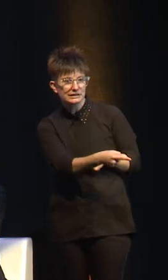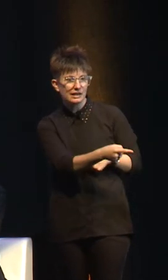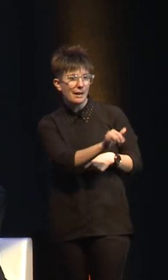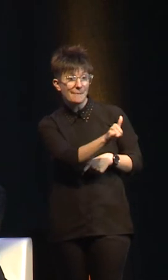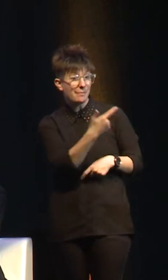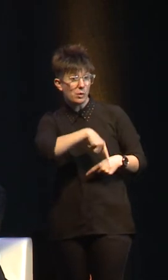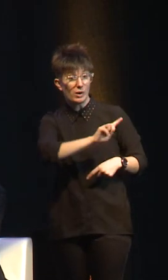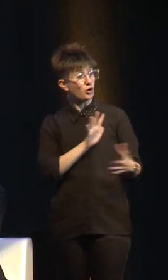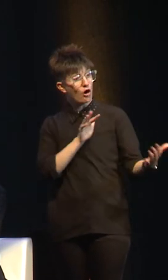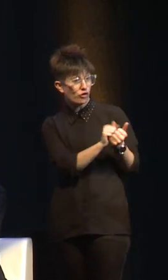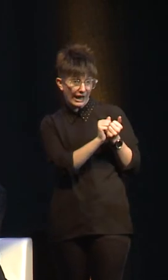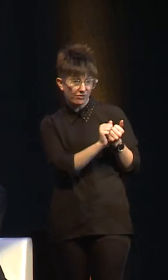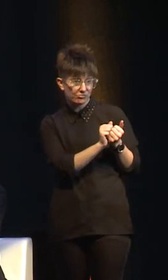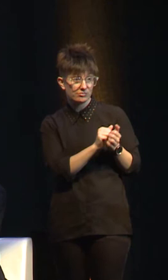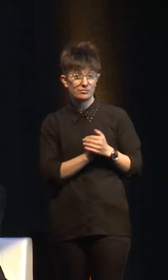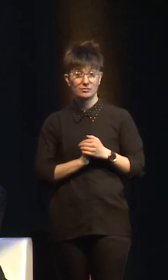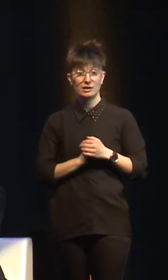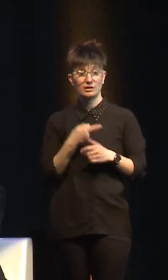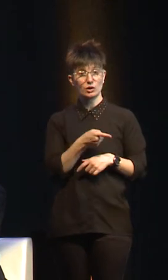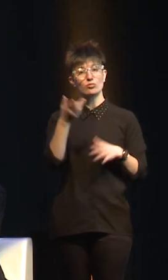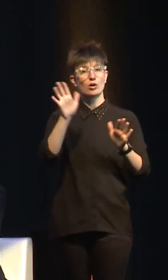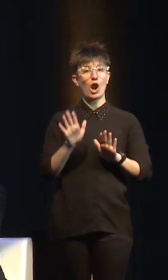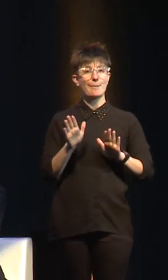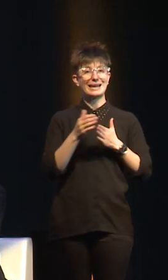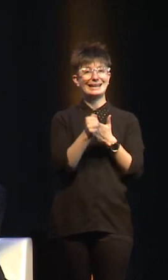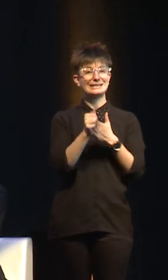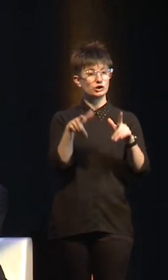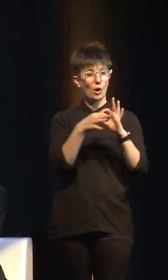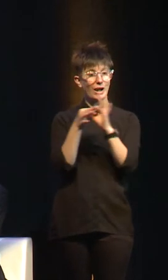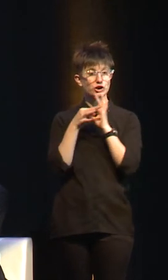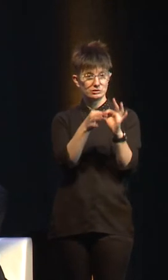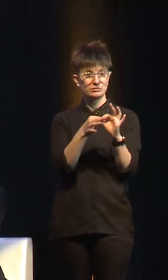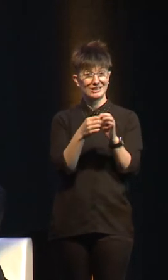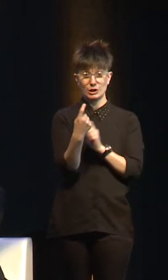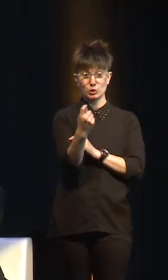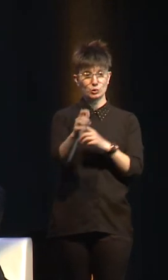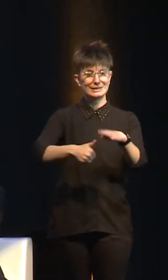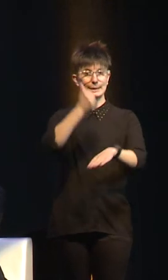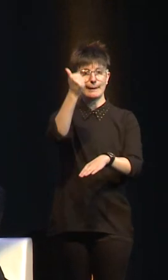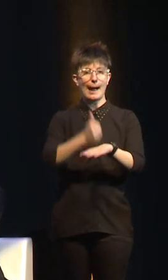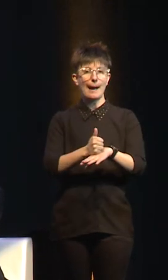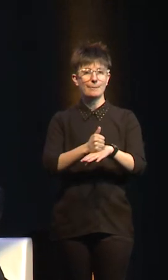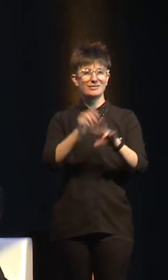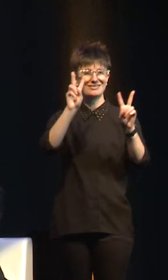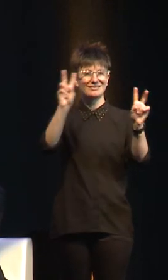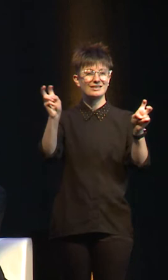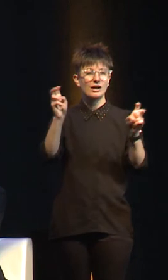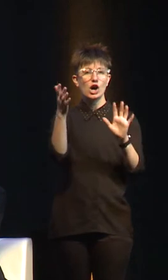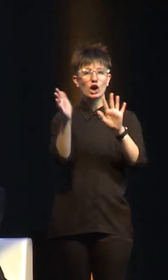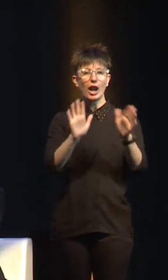with. So you know one example of this would be in their climate leaders coalition which is about to set up we’ll call it Climate X which is effectively an entrepreneurial